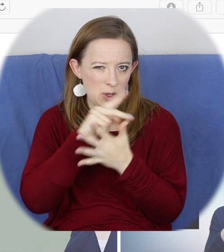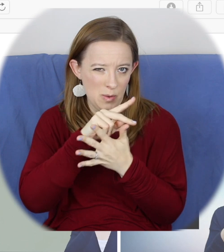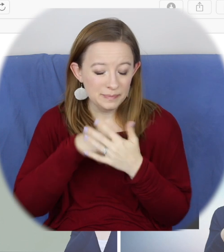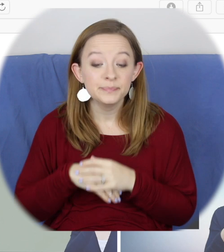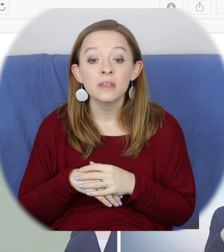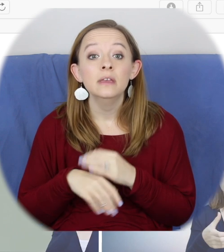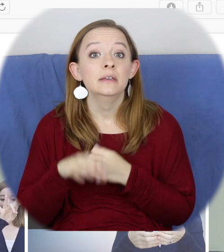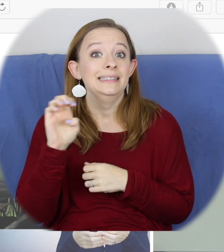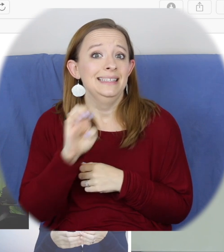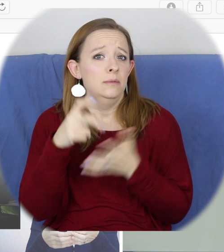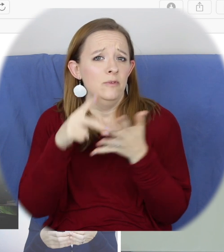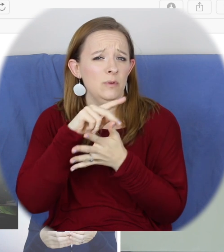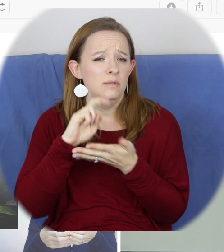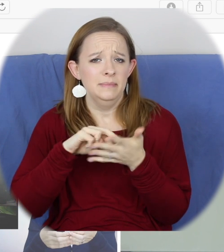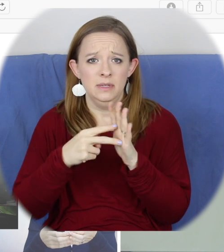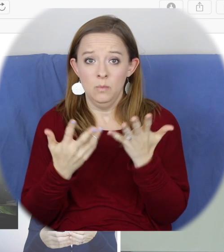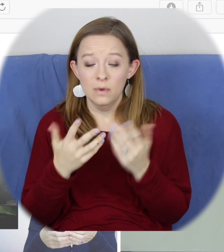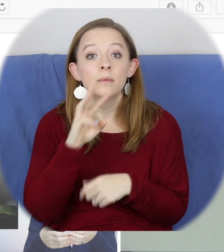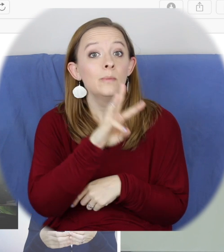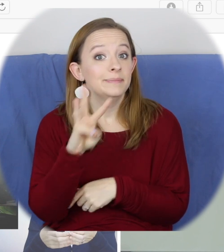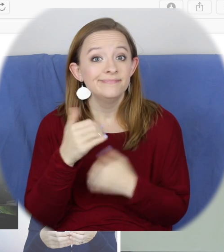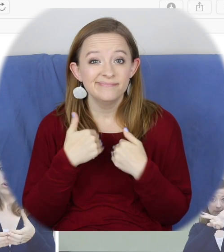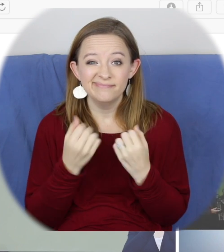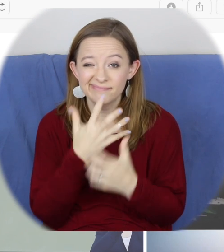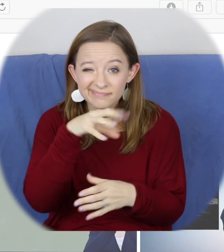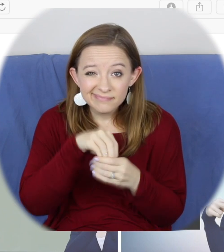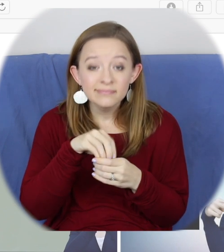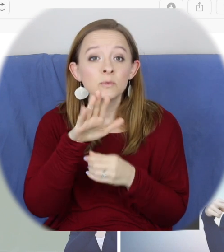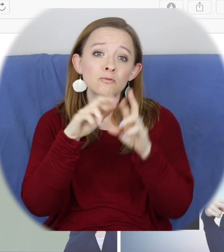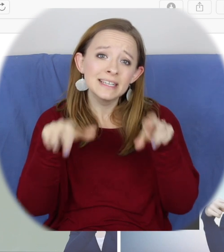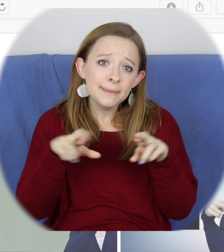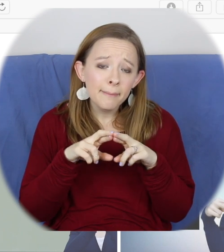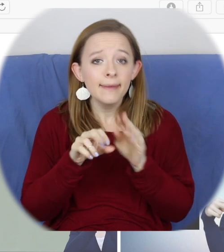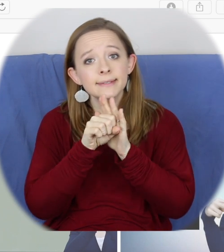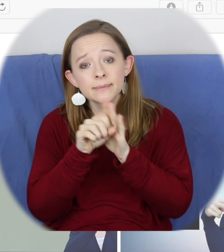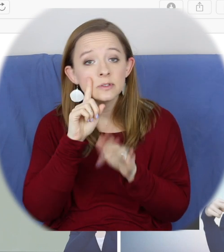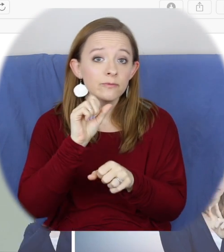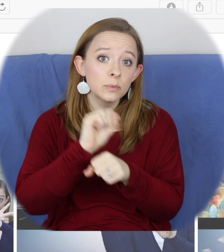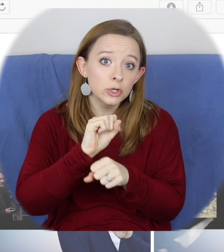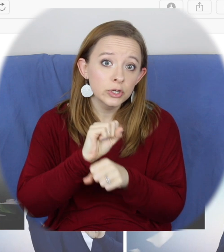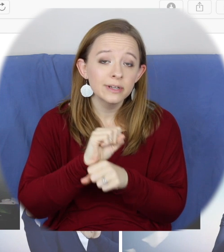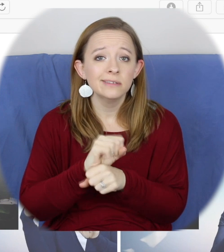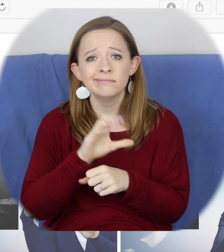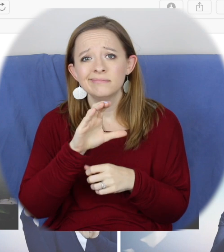So an e-portfolio is pretty much a website that has all of your.. resume, samples of work, your cover letter.